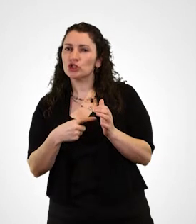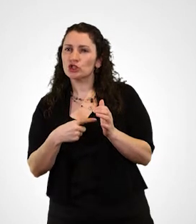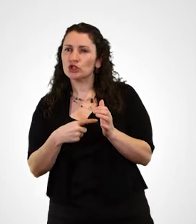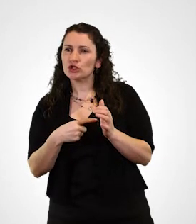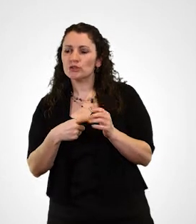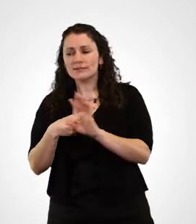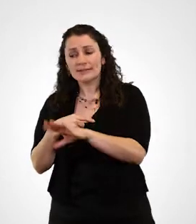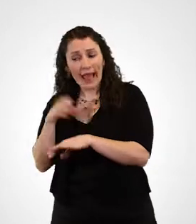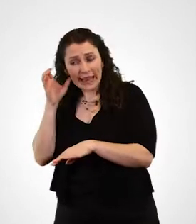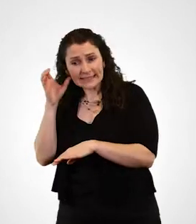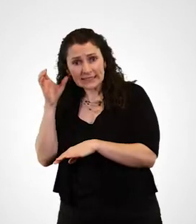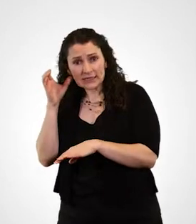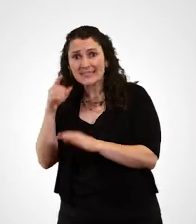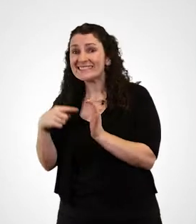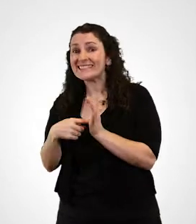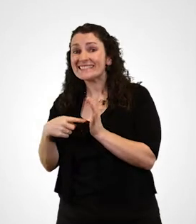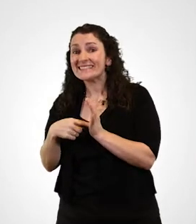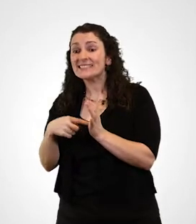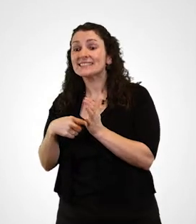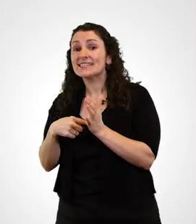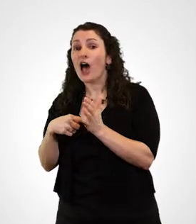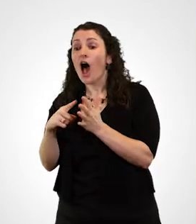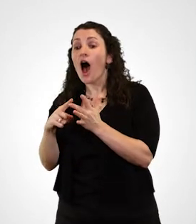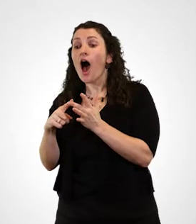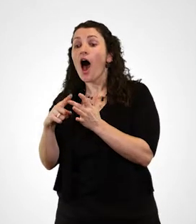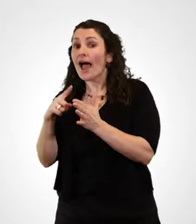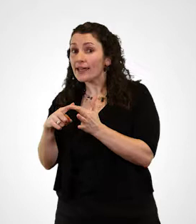"Pete has a tie".